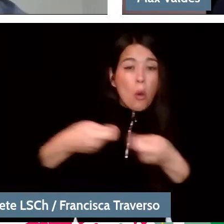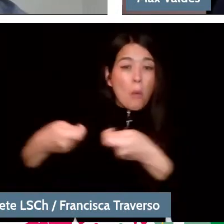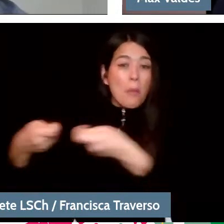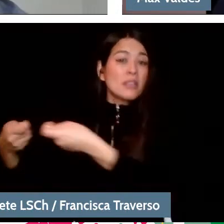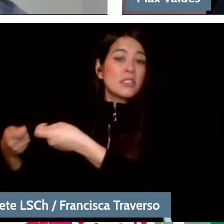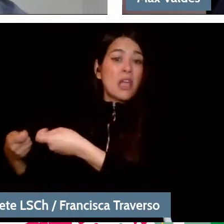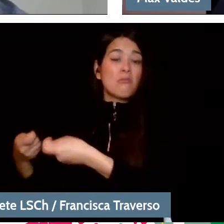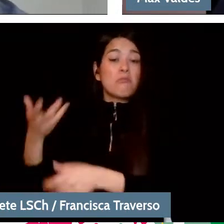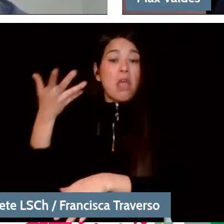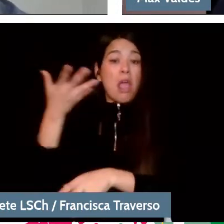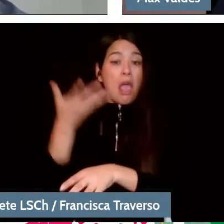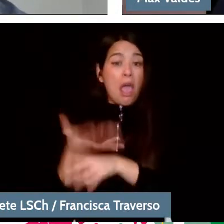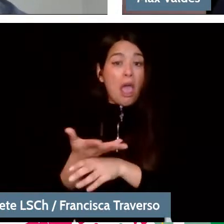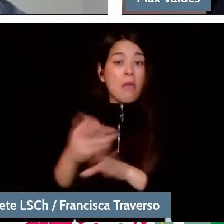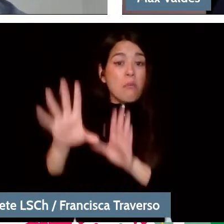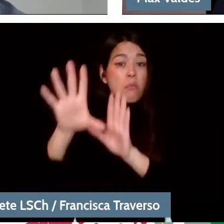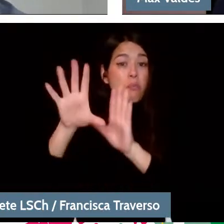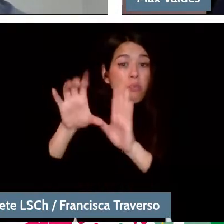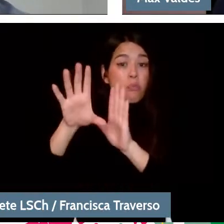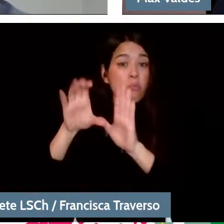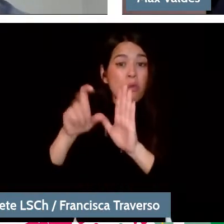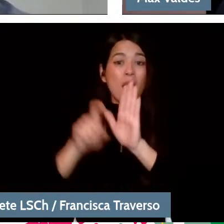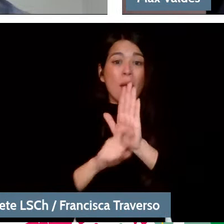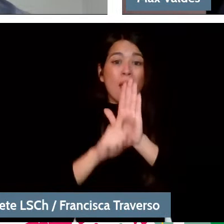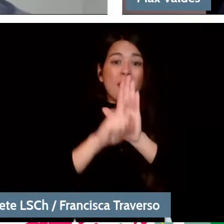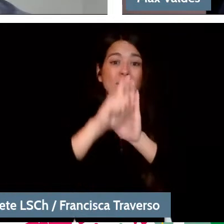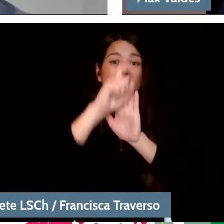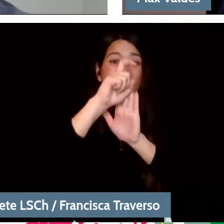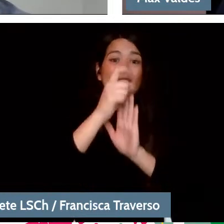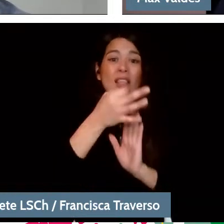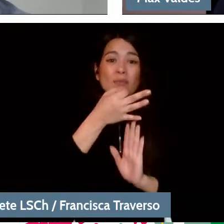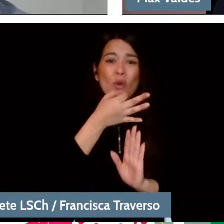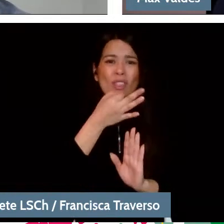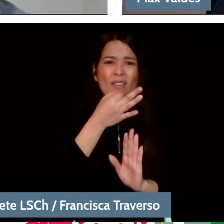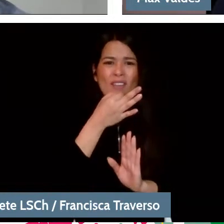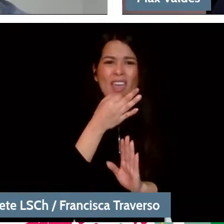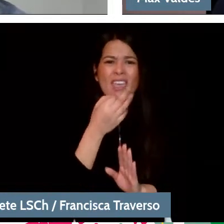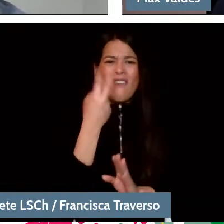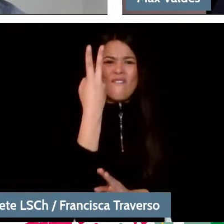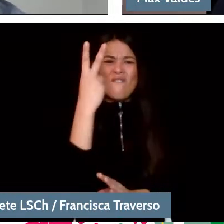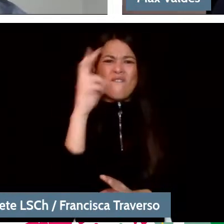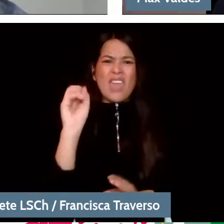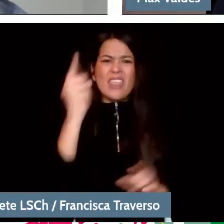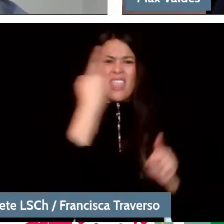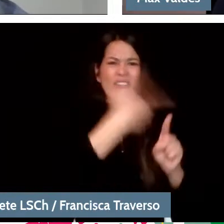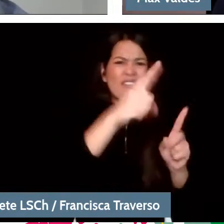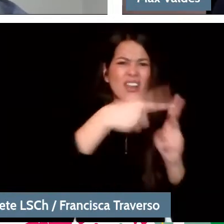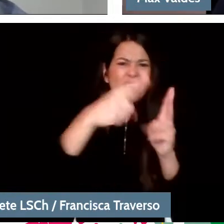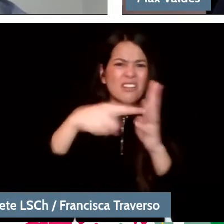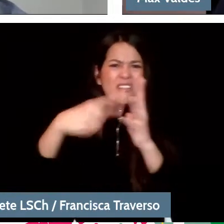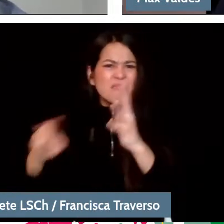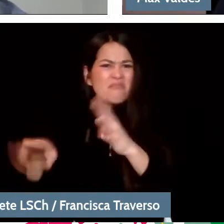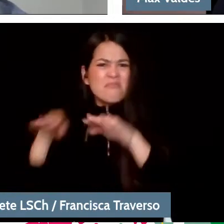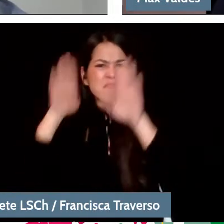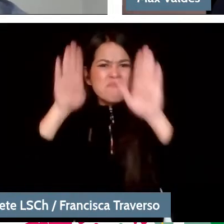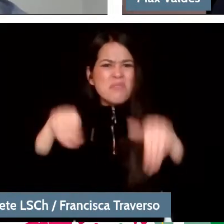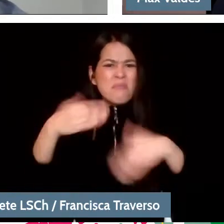Needless to say, Spotify fills us with 40 versions of the same piece. Therefore, one can also be compared with another,